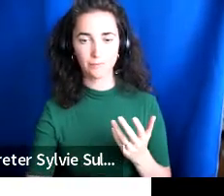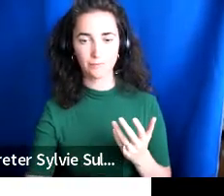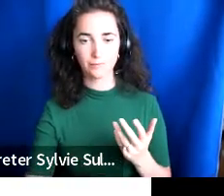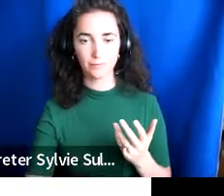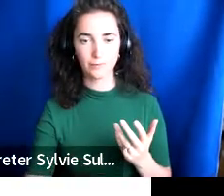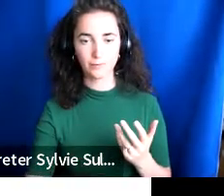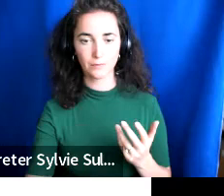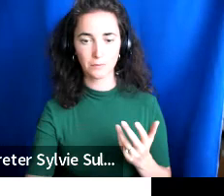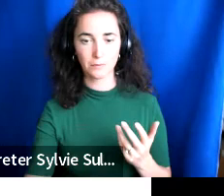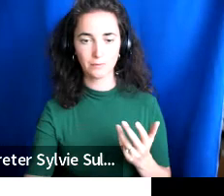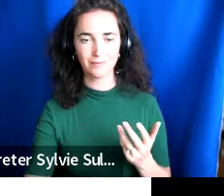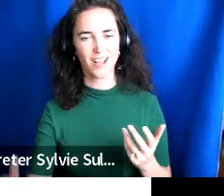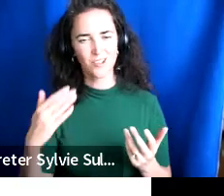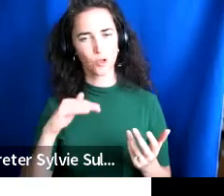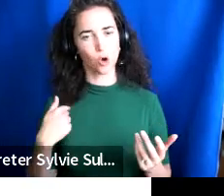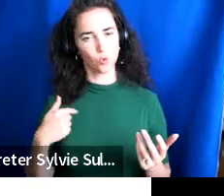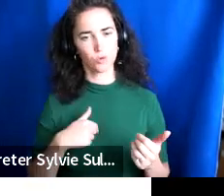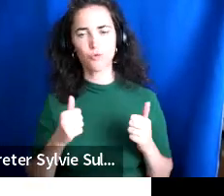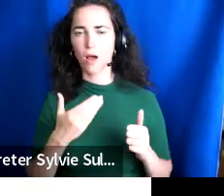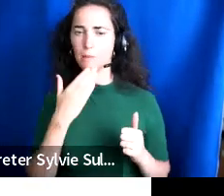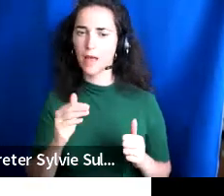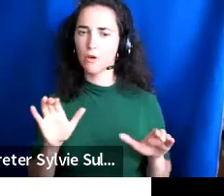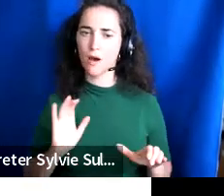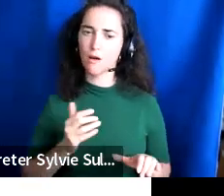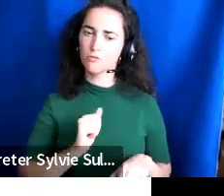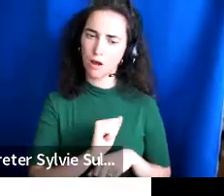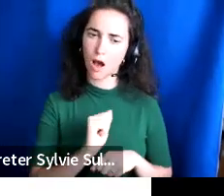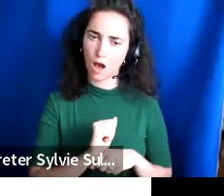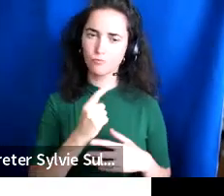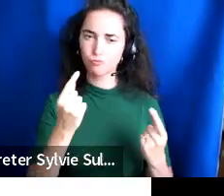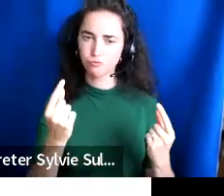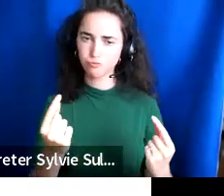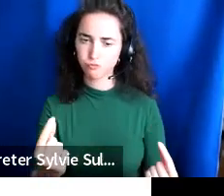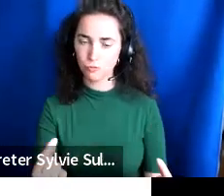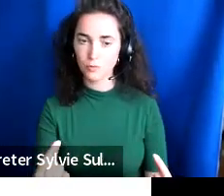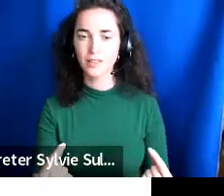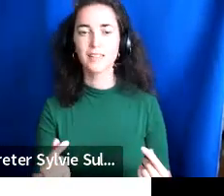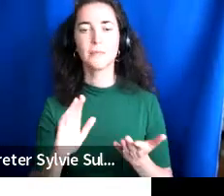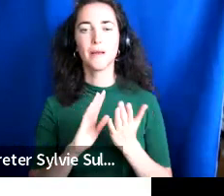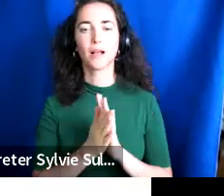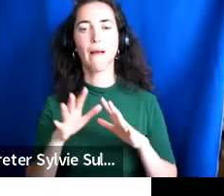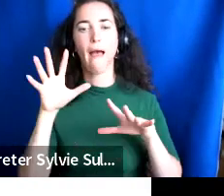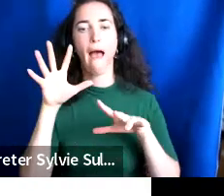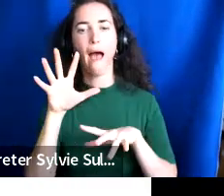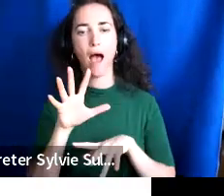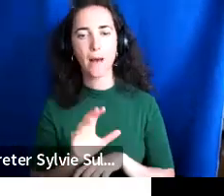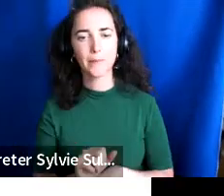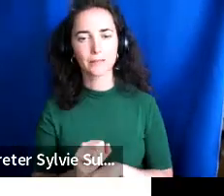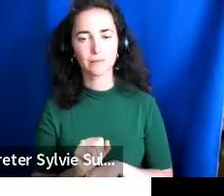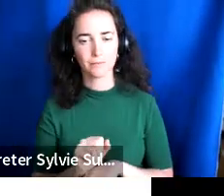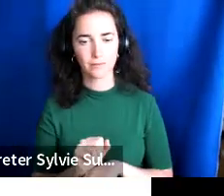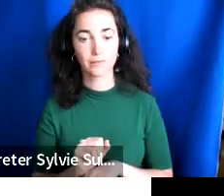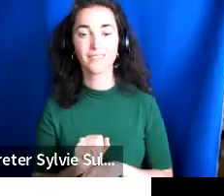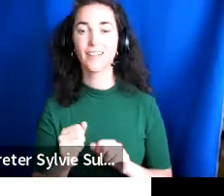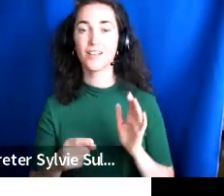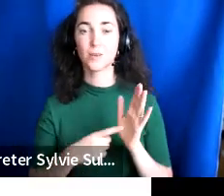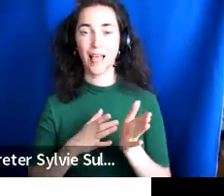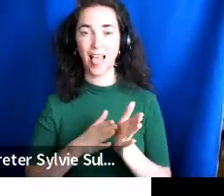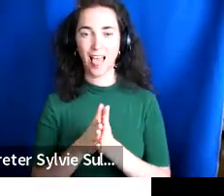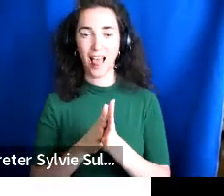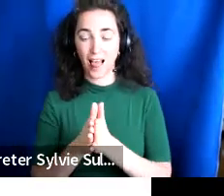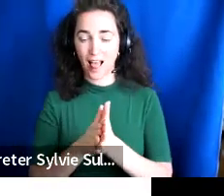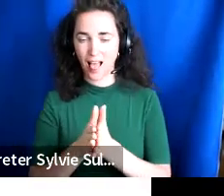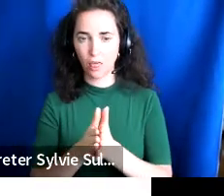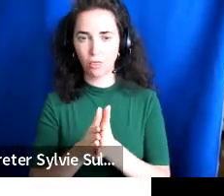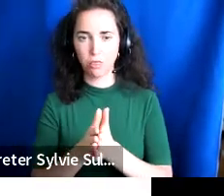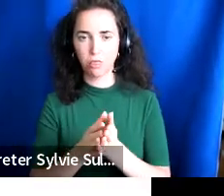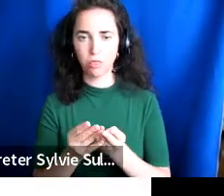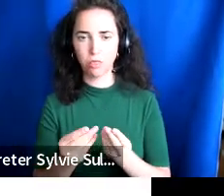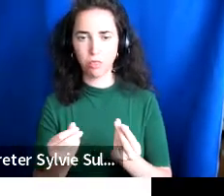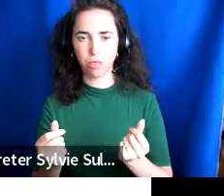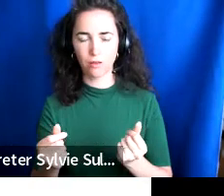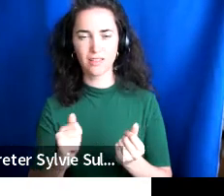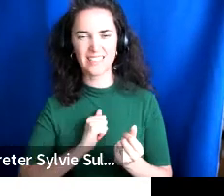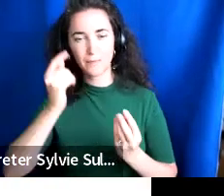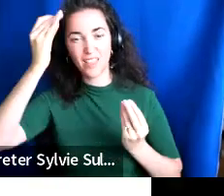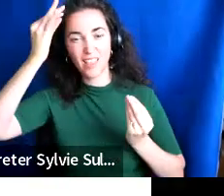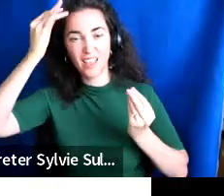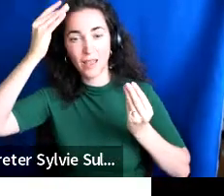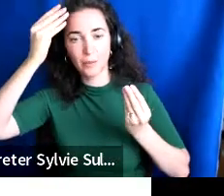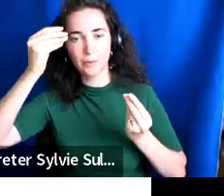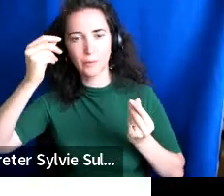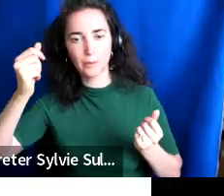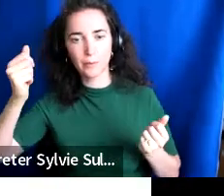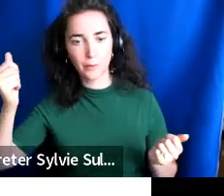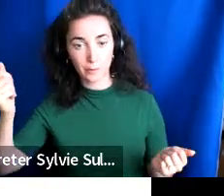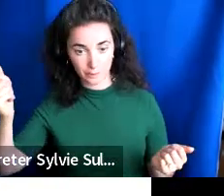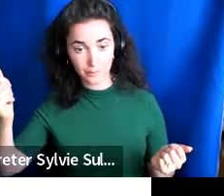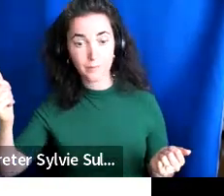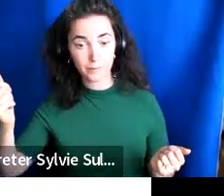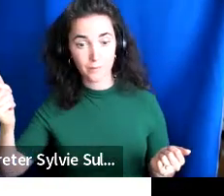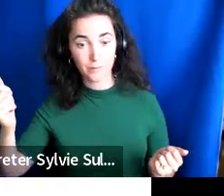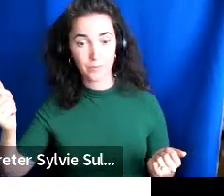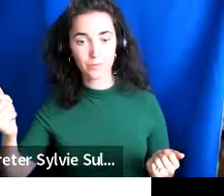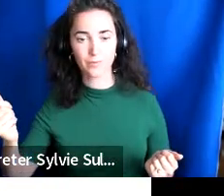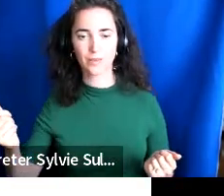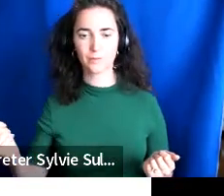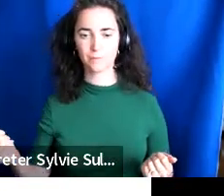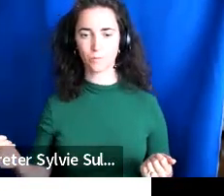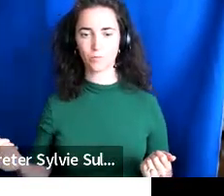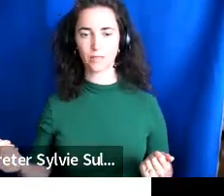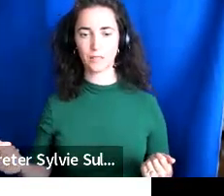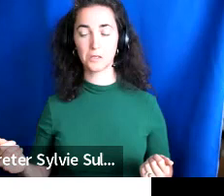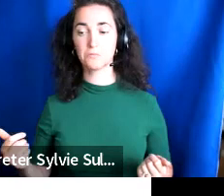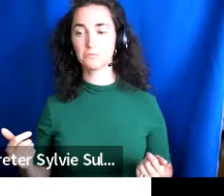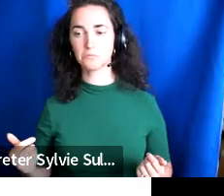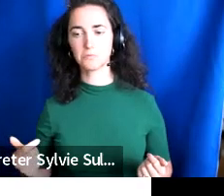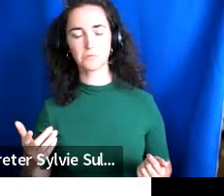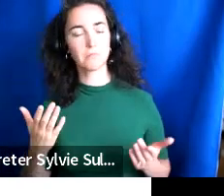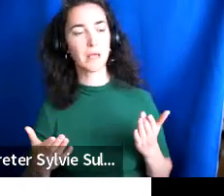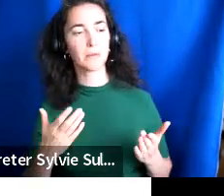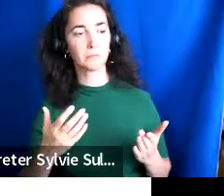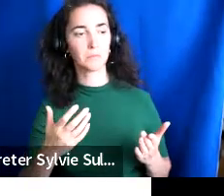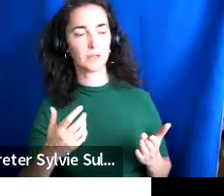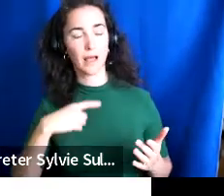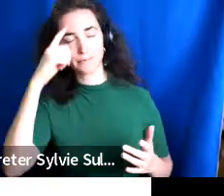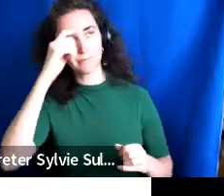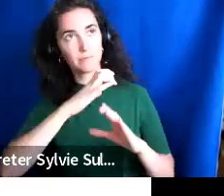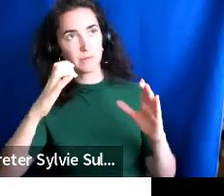Now for not doing a job. So these automated employees somewhere they lose a passion. and the thinking, you know, am I doing something that reach out to someone else outside of the framework of my job?